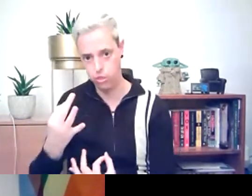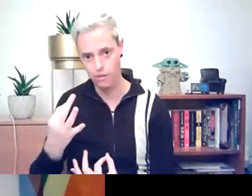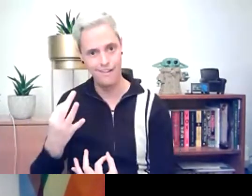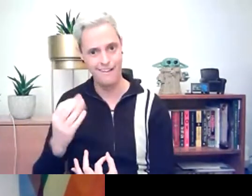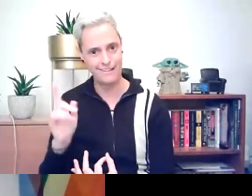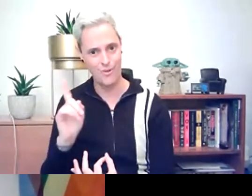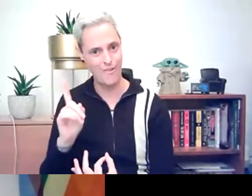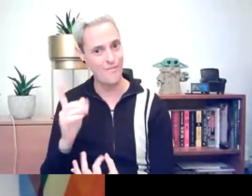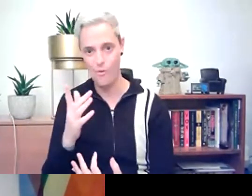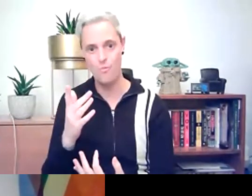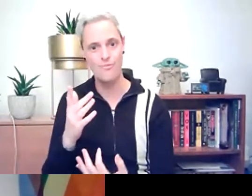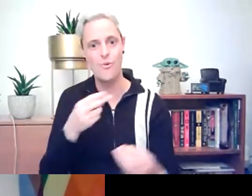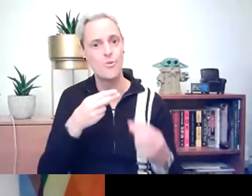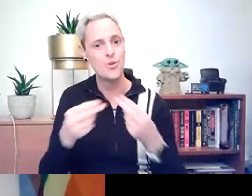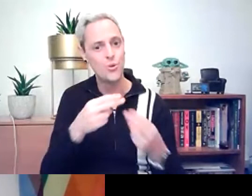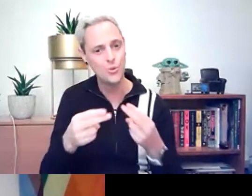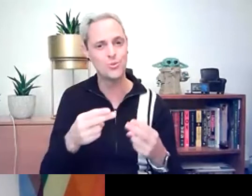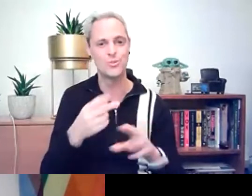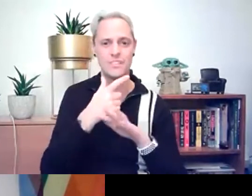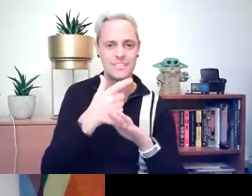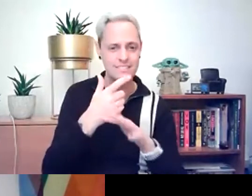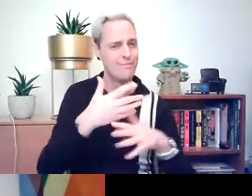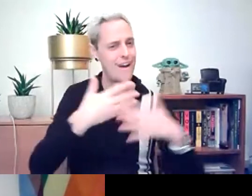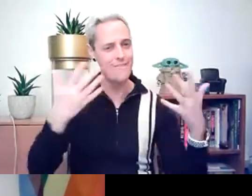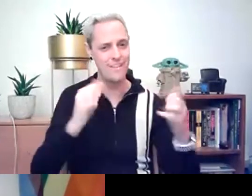storm is happening in the media at any given moment, whatever just happens to have come